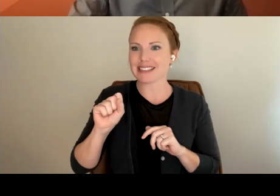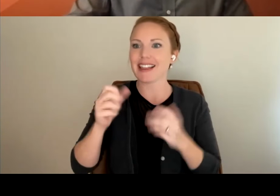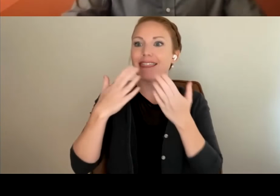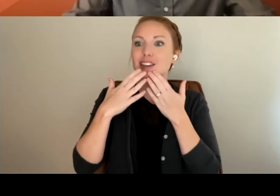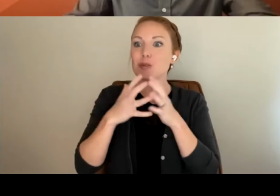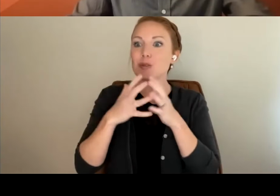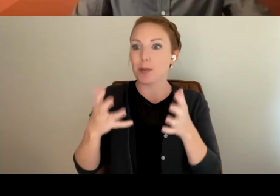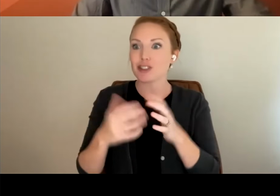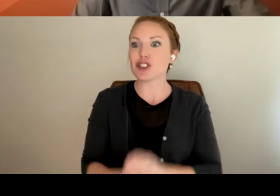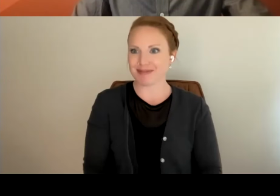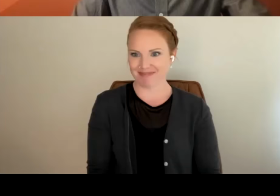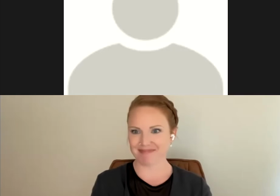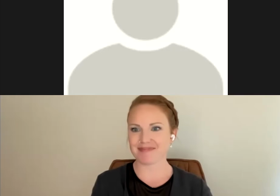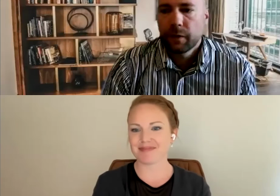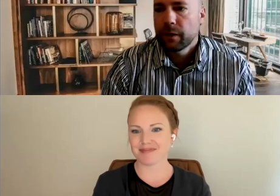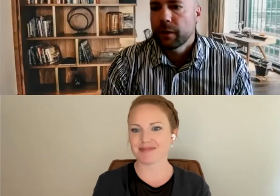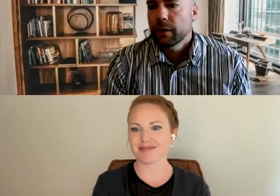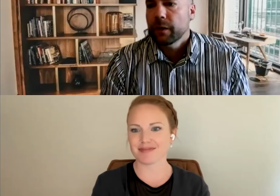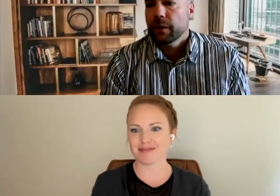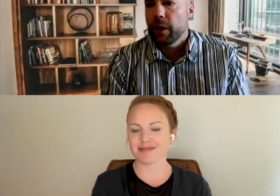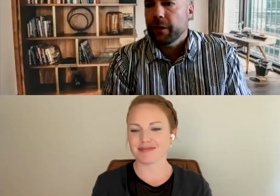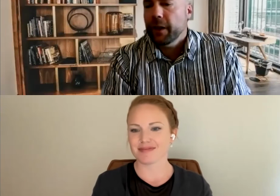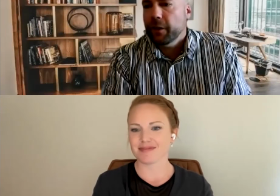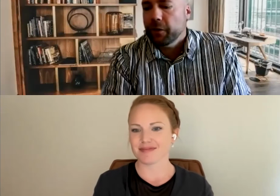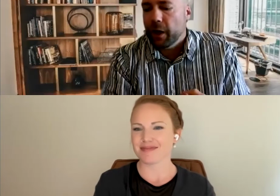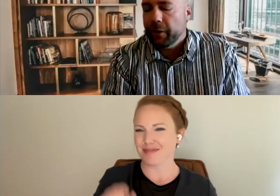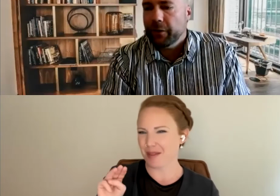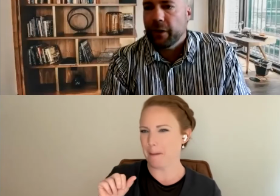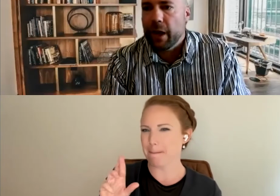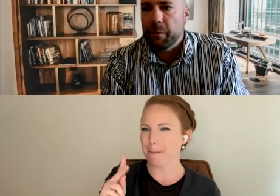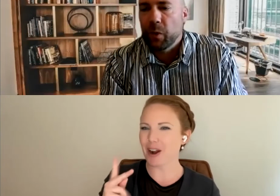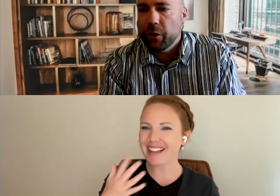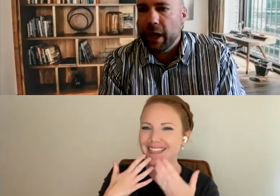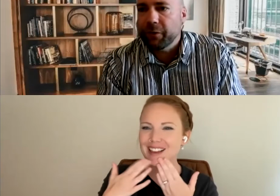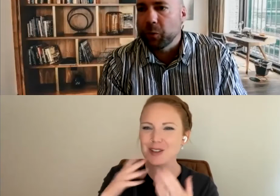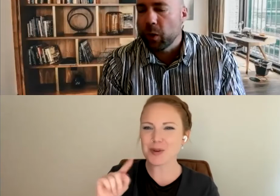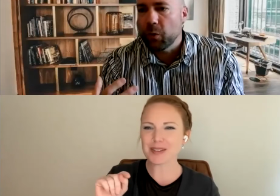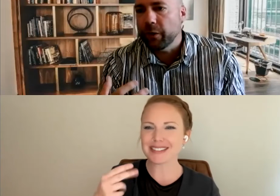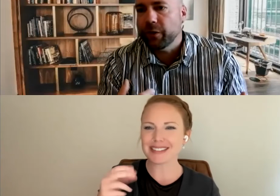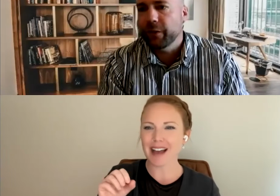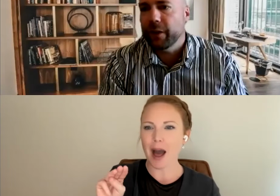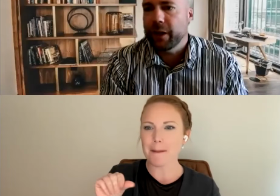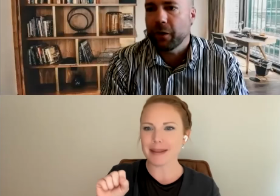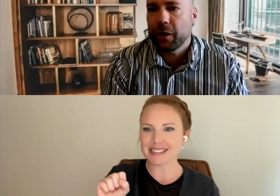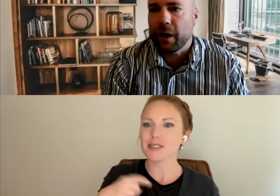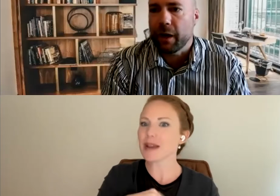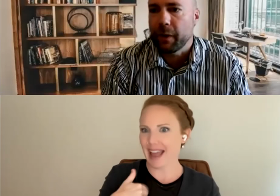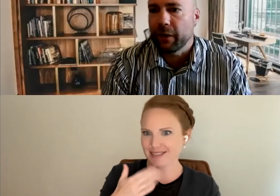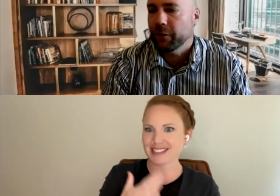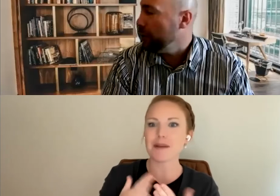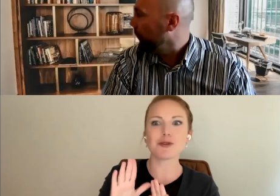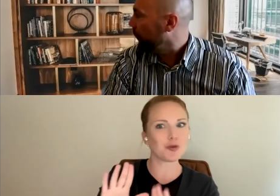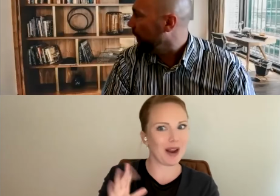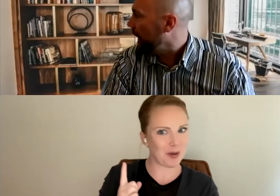[Mark]: Great, thank you Thomas. We do have some great questions in here and so since